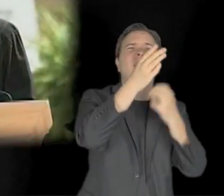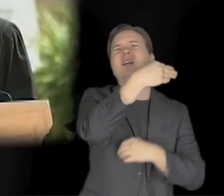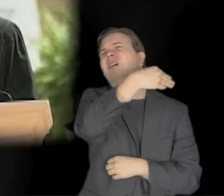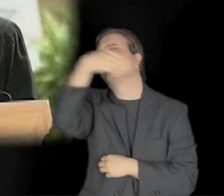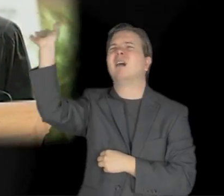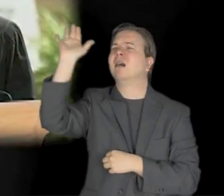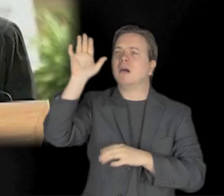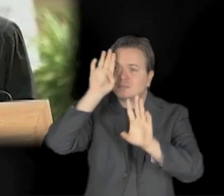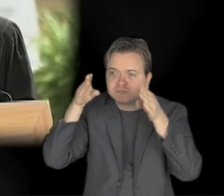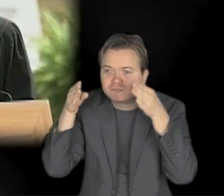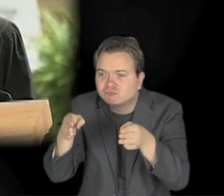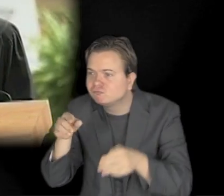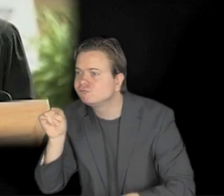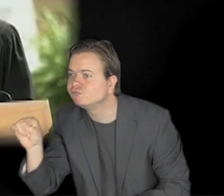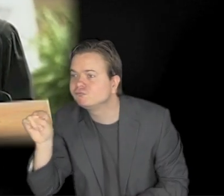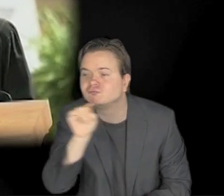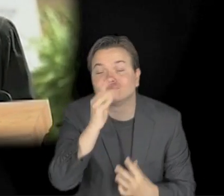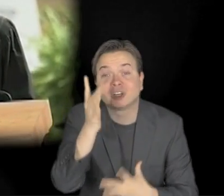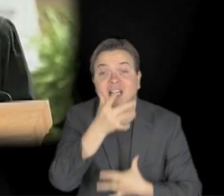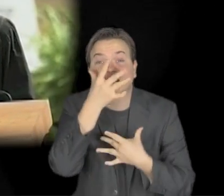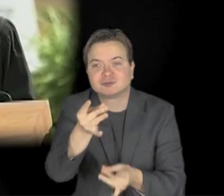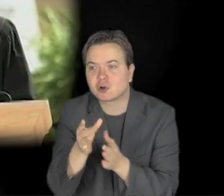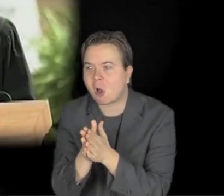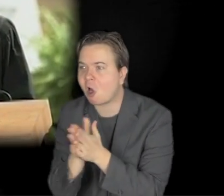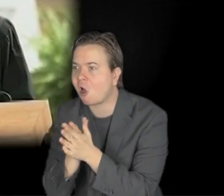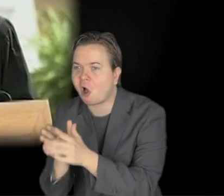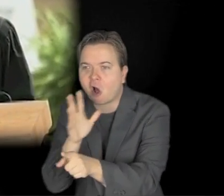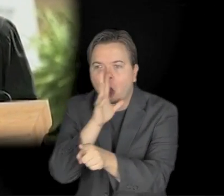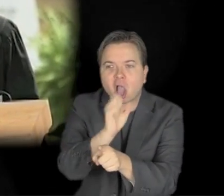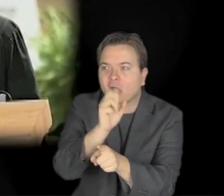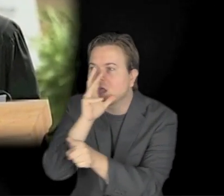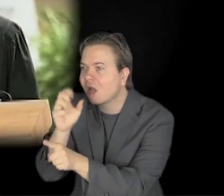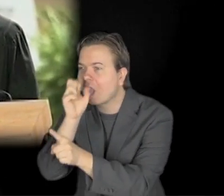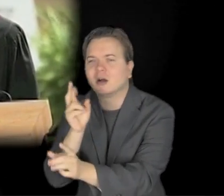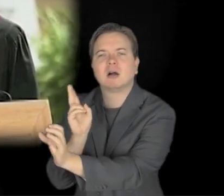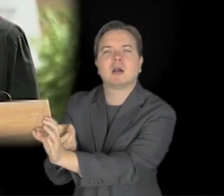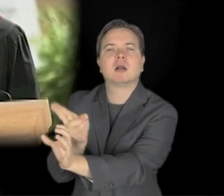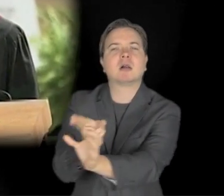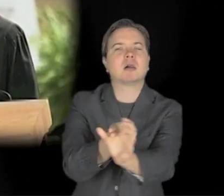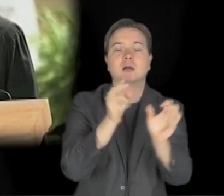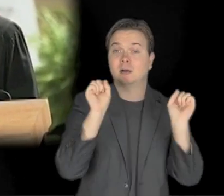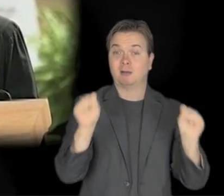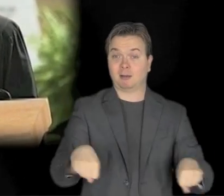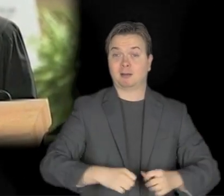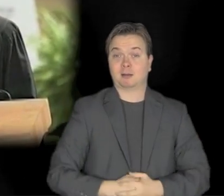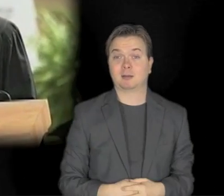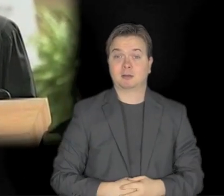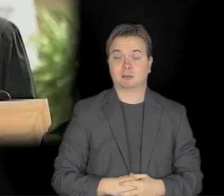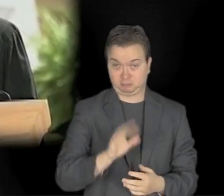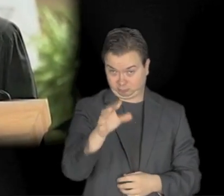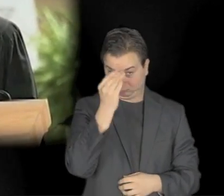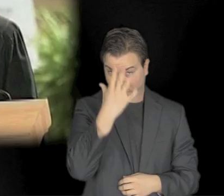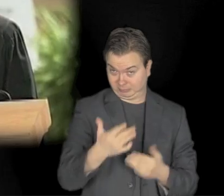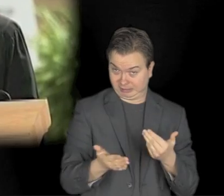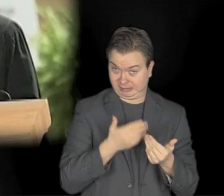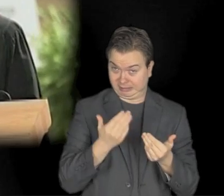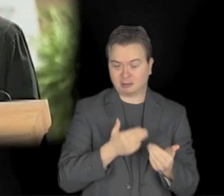me, and begin dropping in on the ones that looked interesting. It wasn't all romantic.